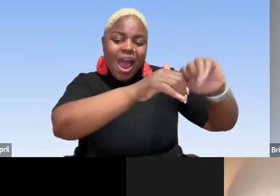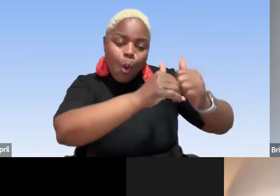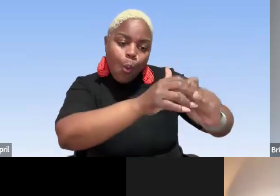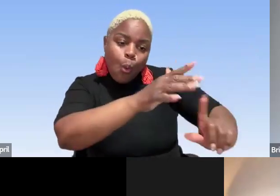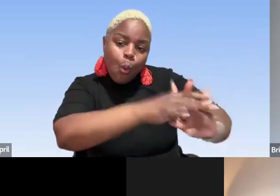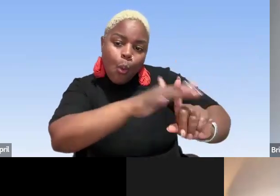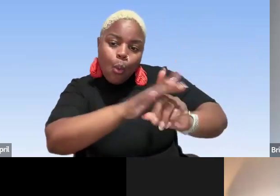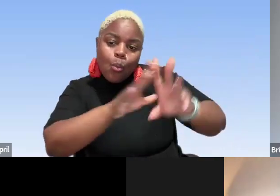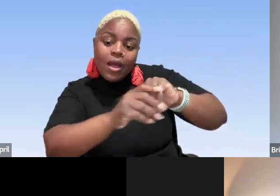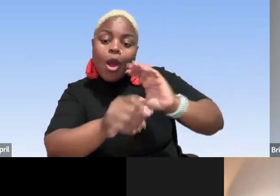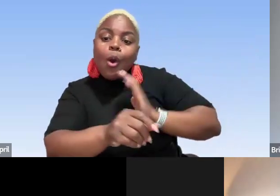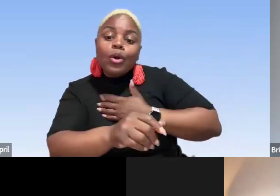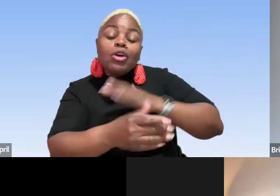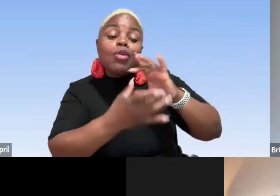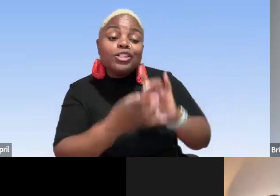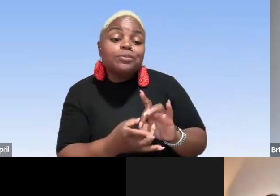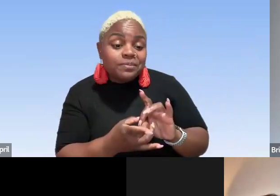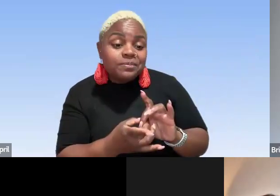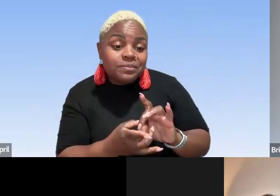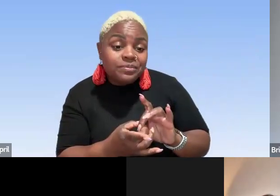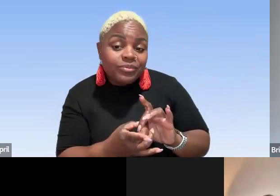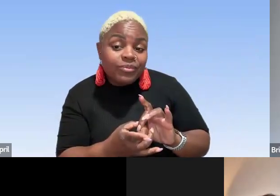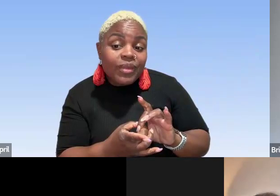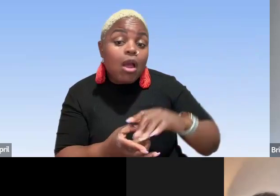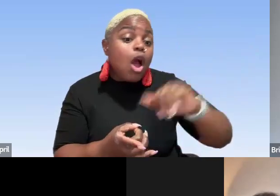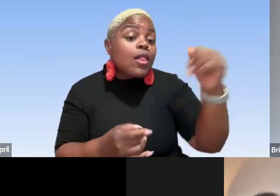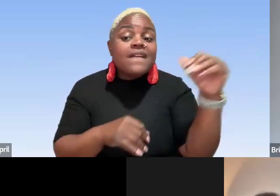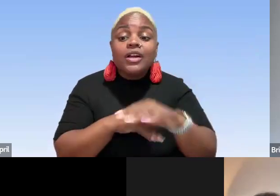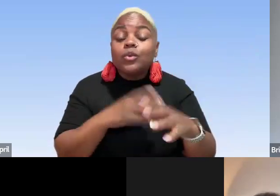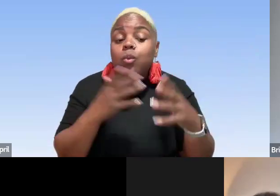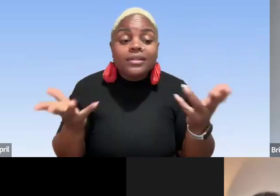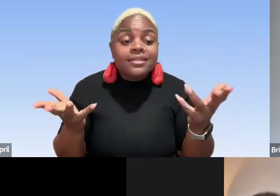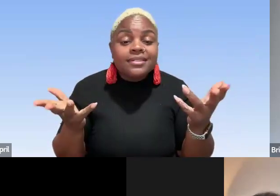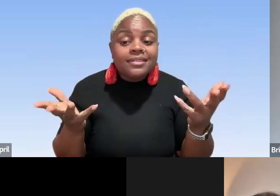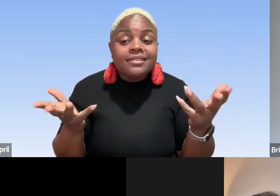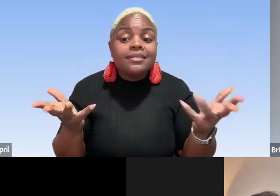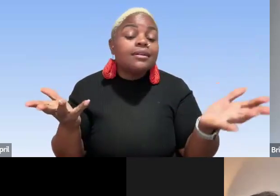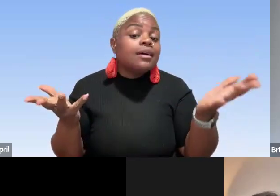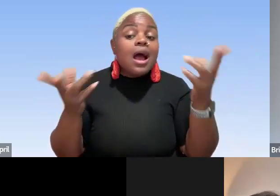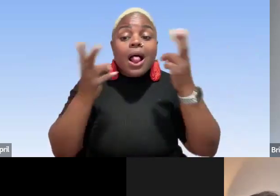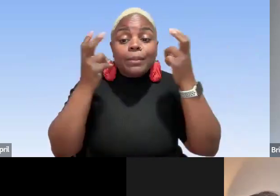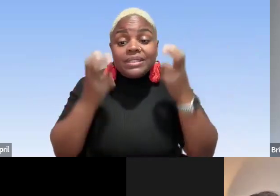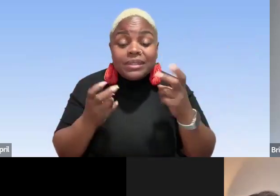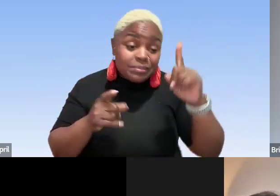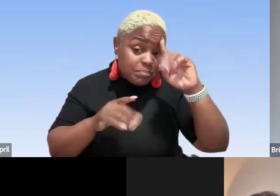And another thing that, that it does is that it places capitalist expectations of productivity upon us,